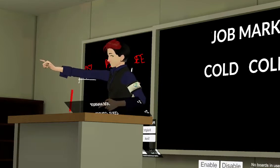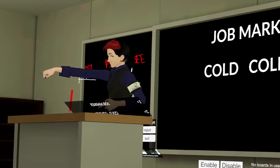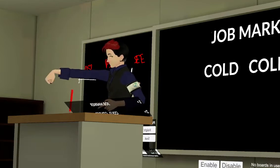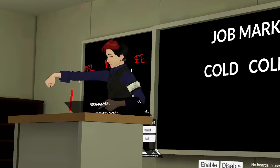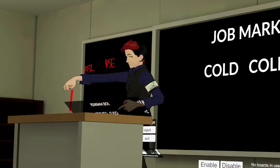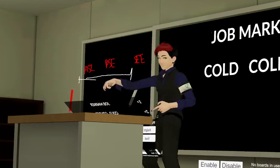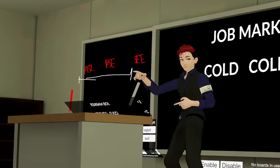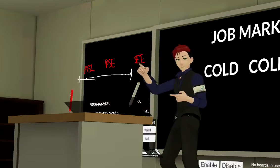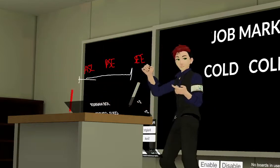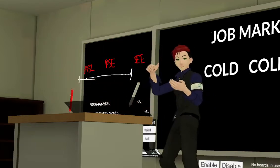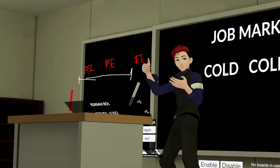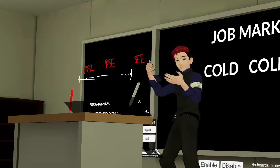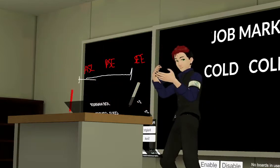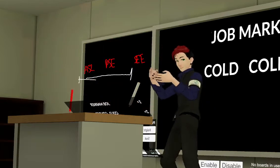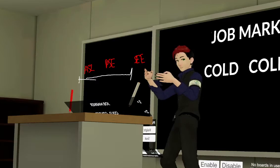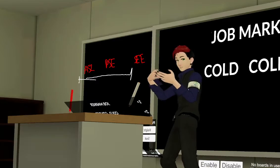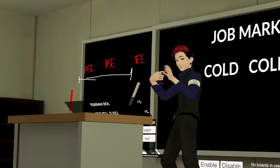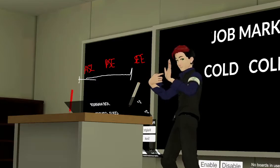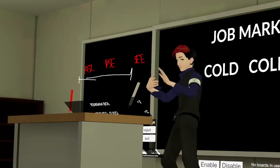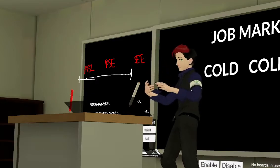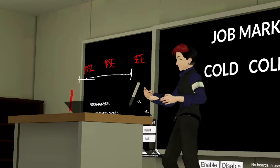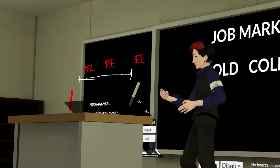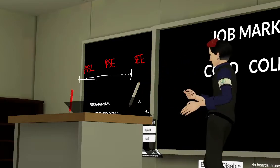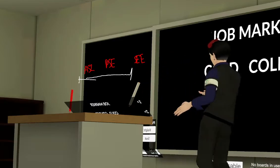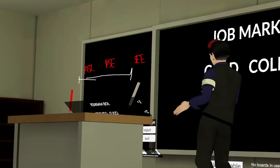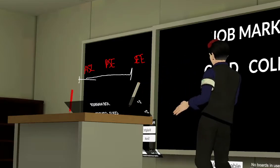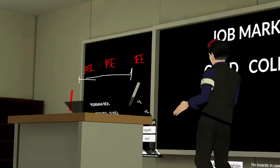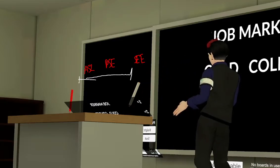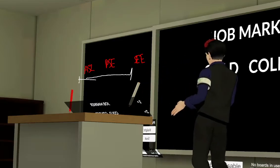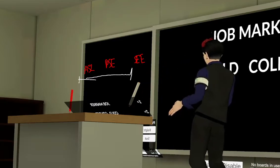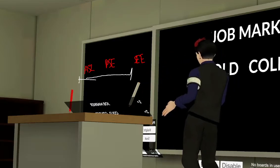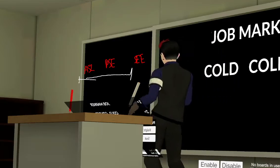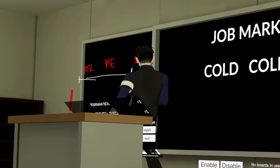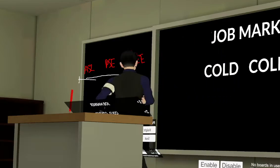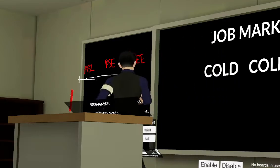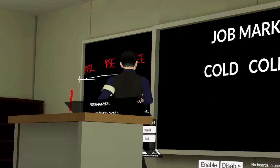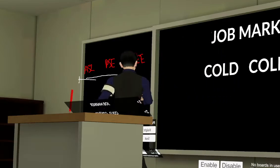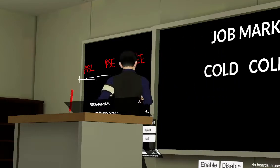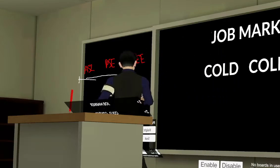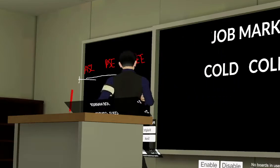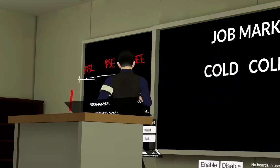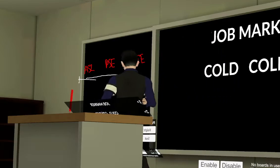yes okay so that's another quick thing I can show humm